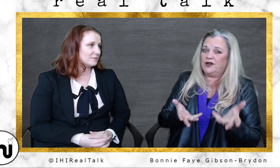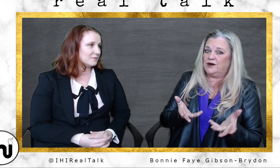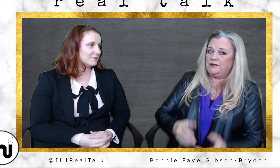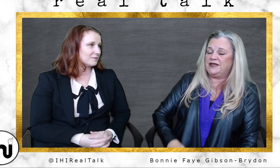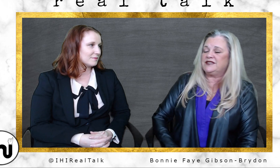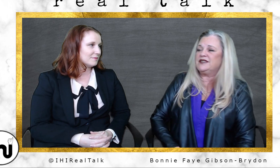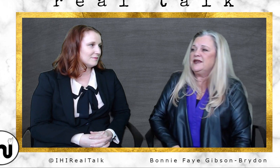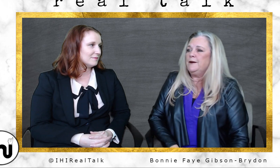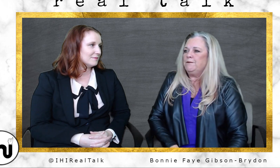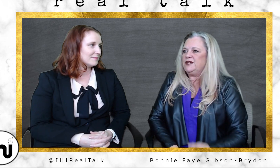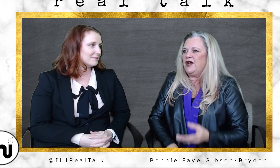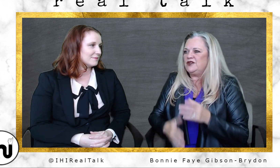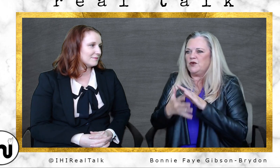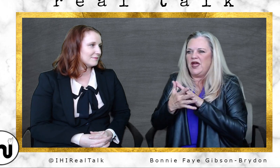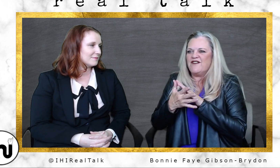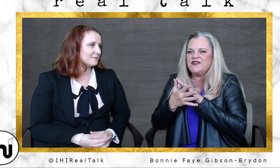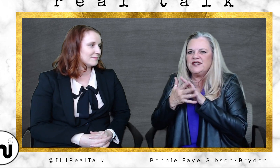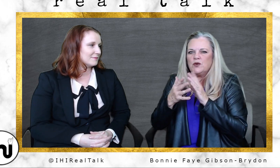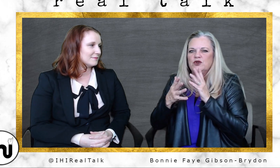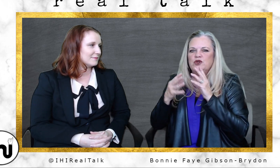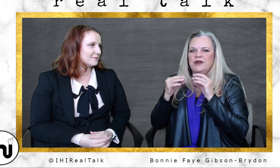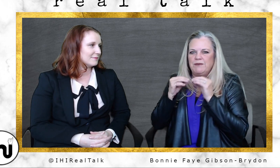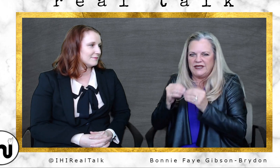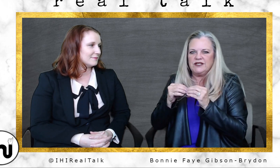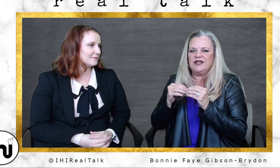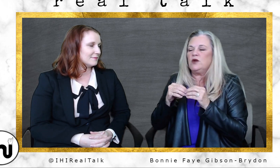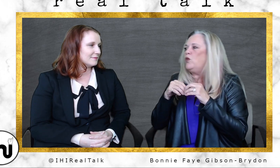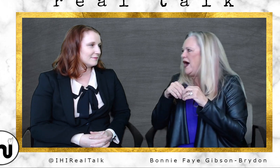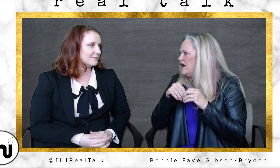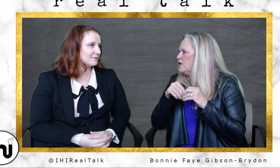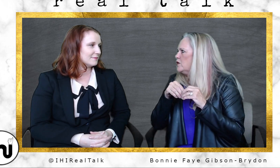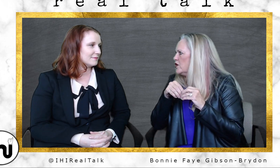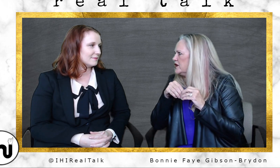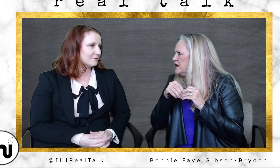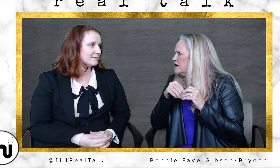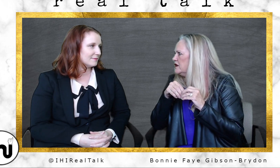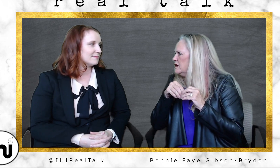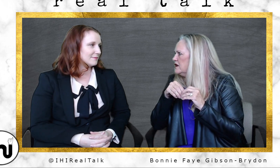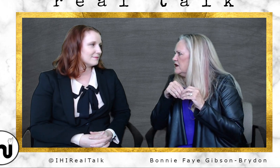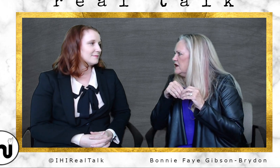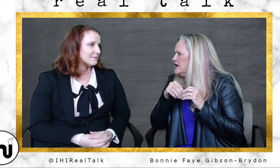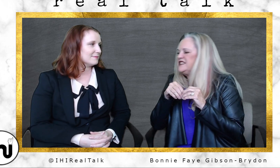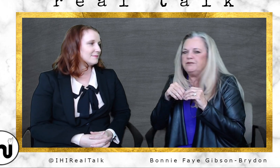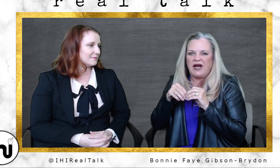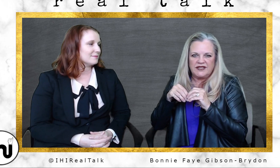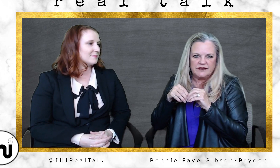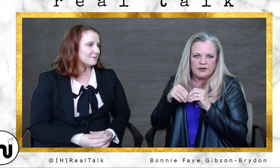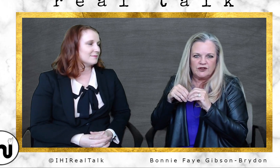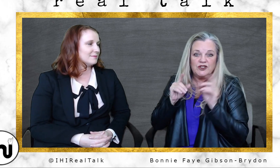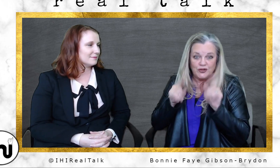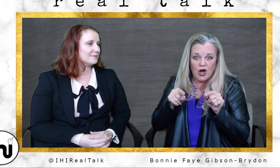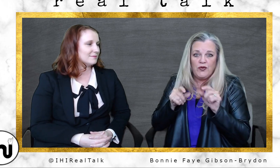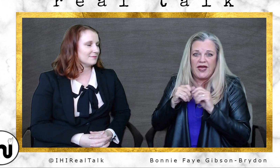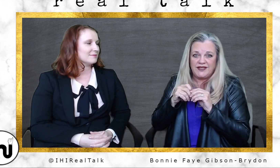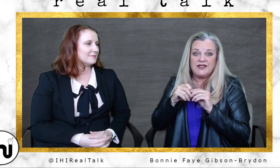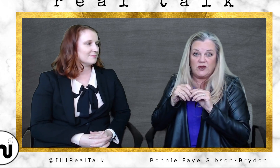Bonnie: I think we are amazing because everything that we're doing mentally It's impossible! You know that. It's